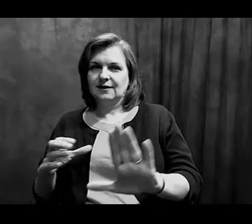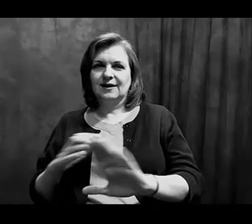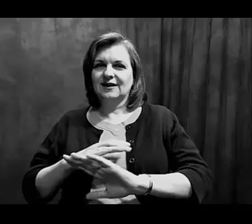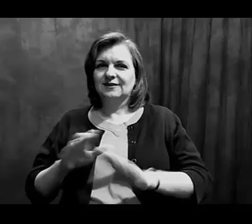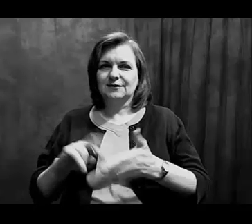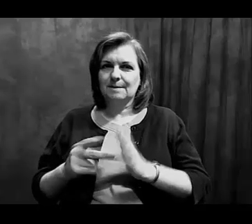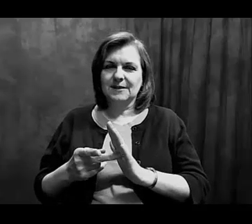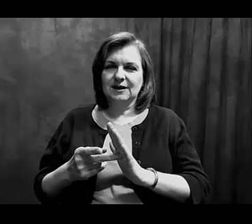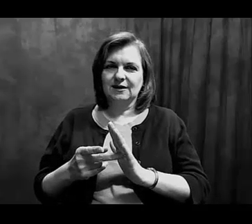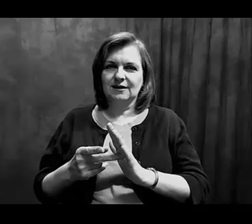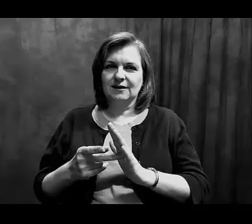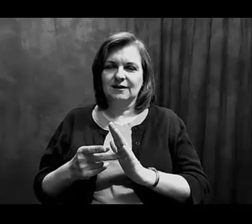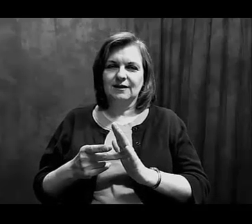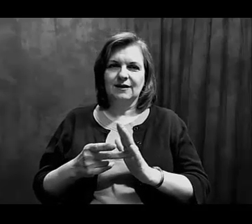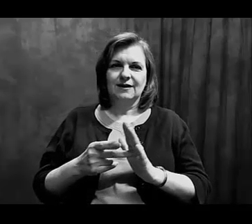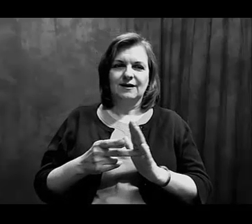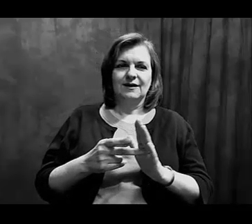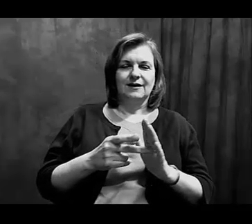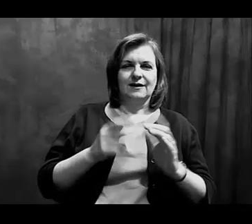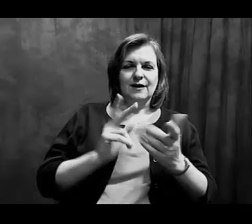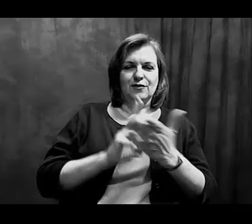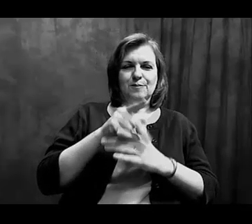plant cells will become infinitely small